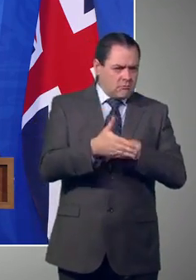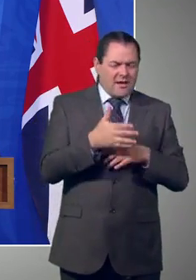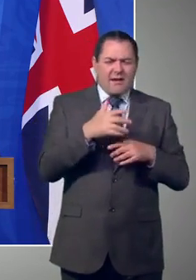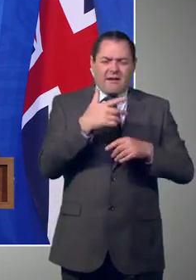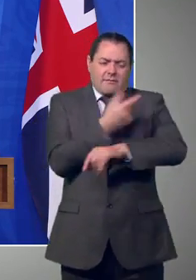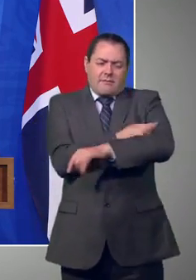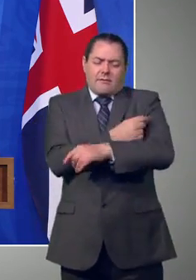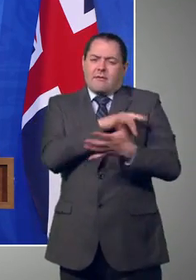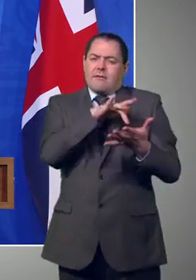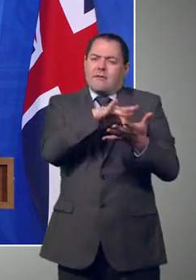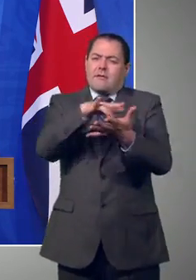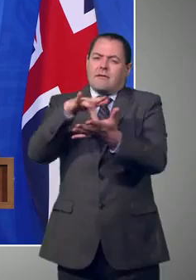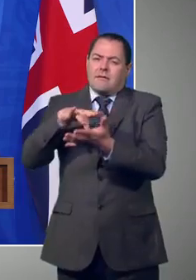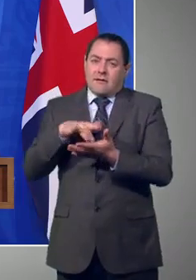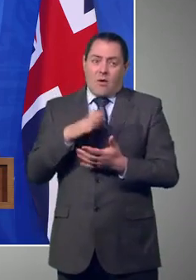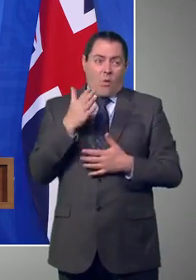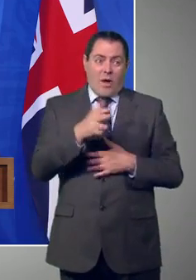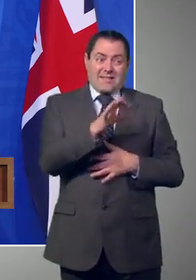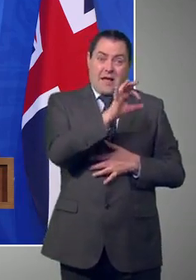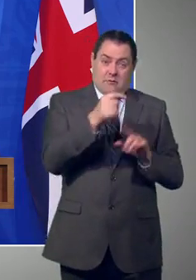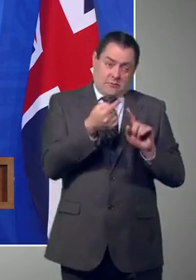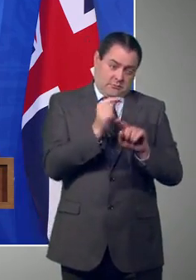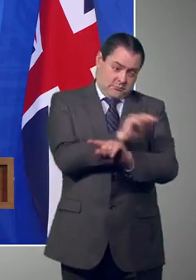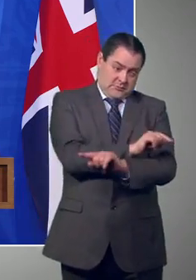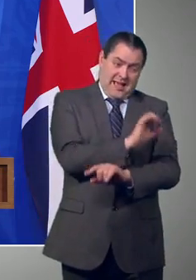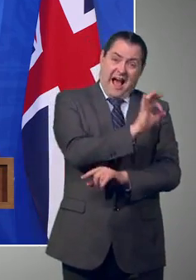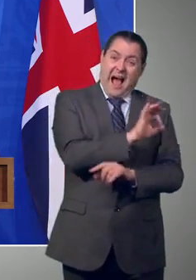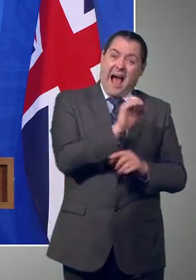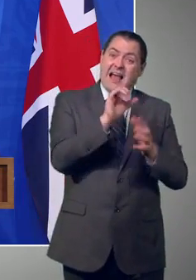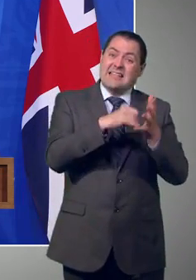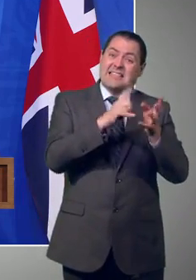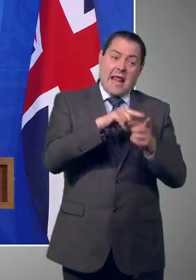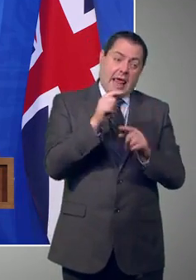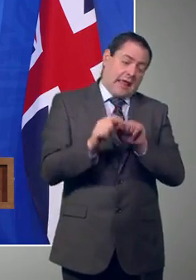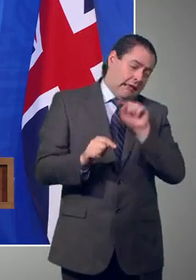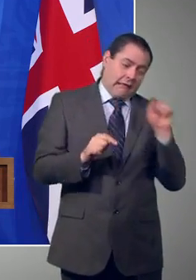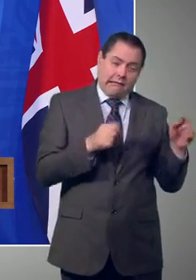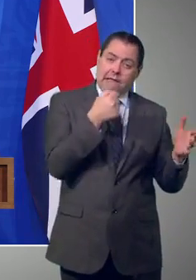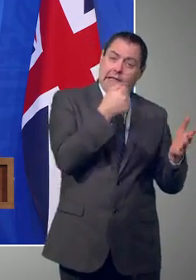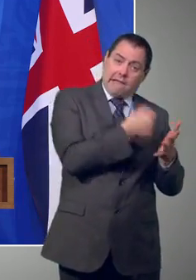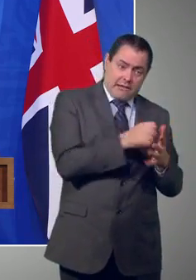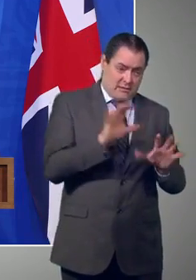vaccination centers as far as long as the owls are over.